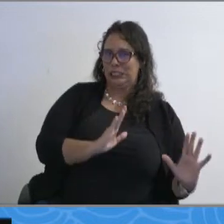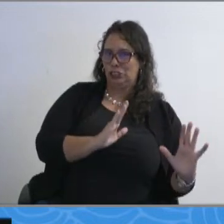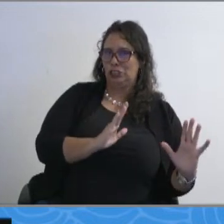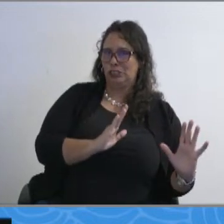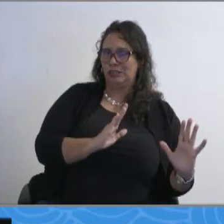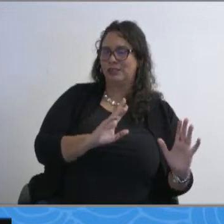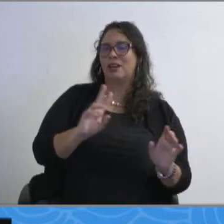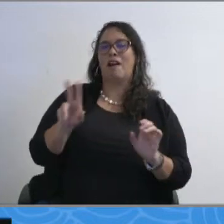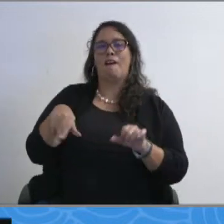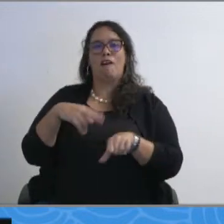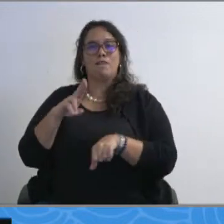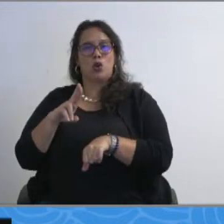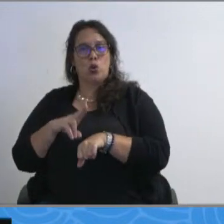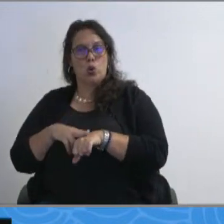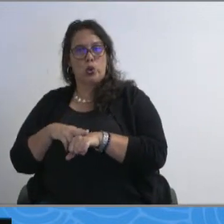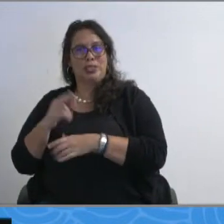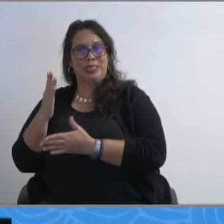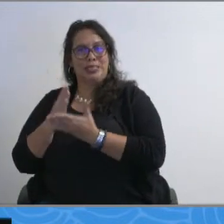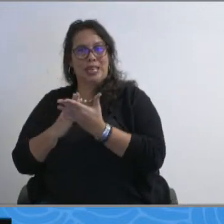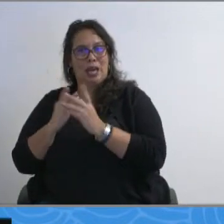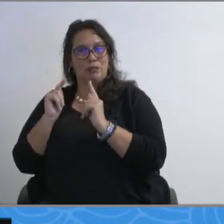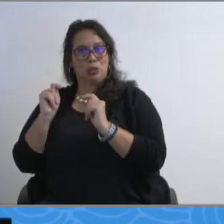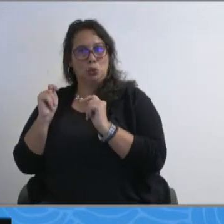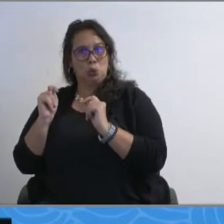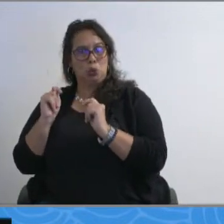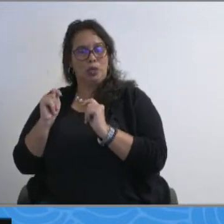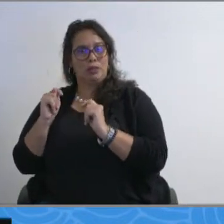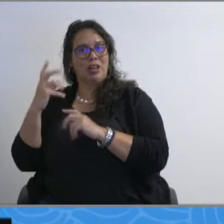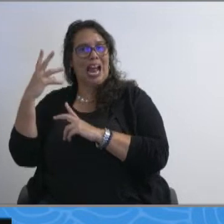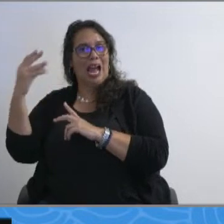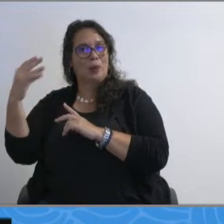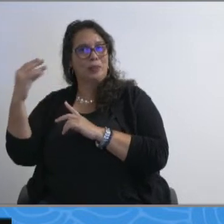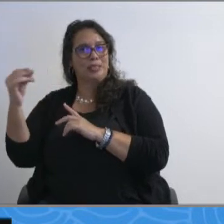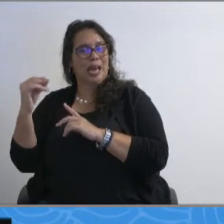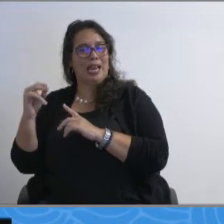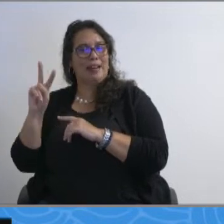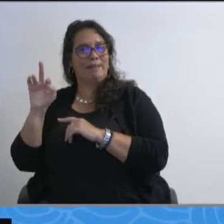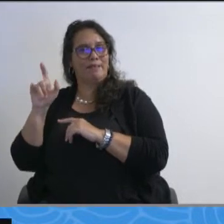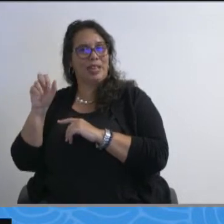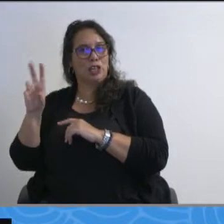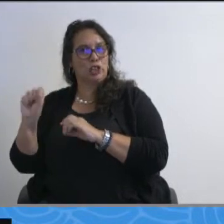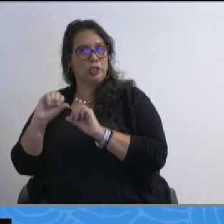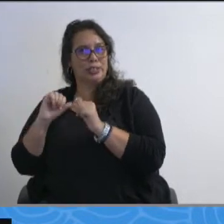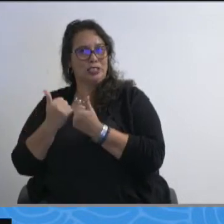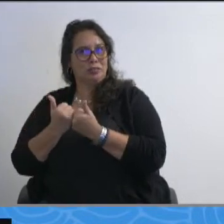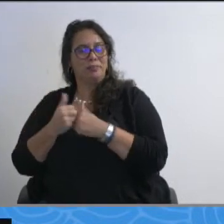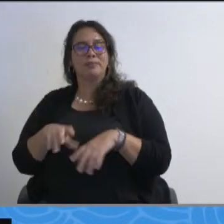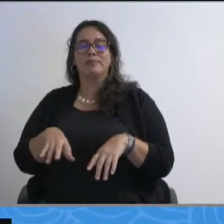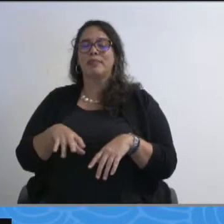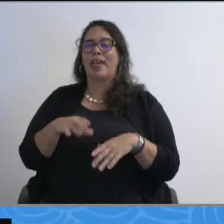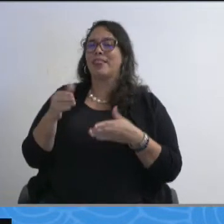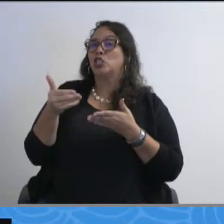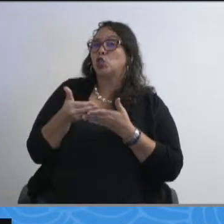there are some tutoring with outside vendors. And then there's new tutoring with outside vendors.